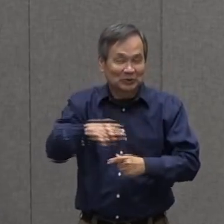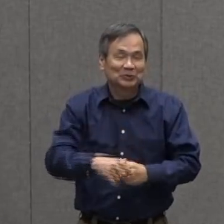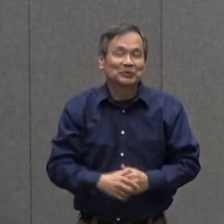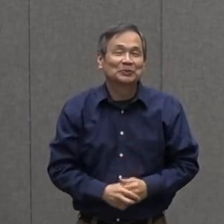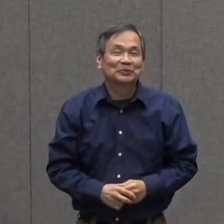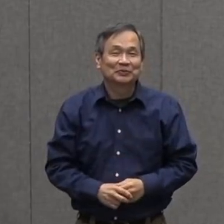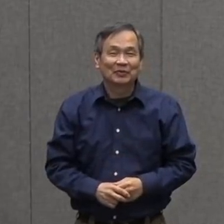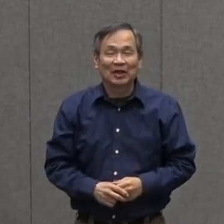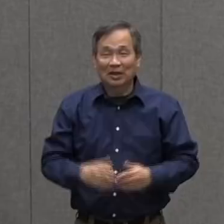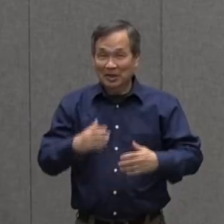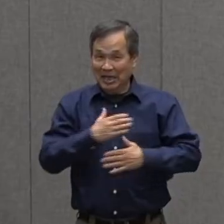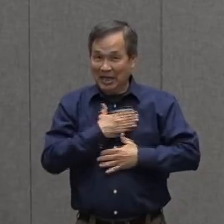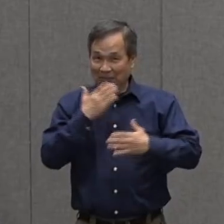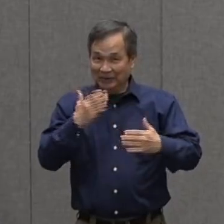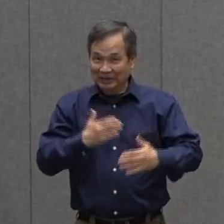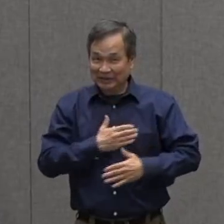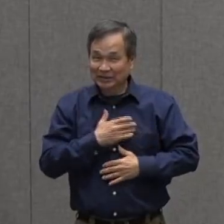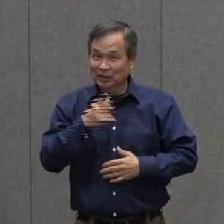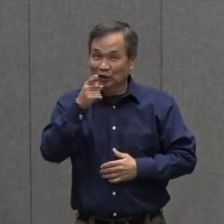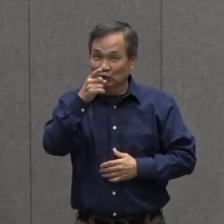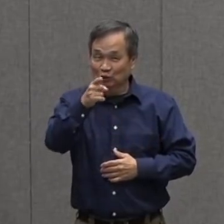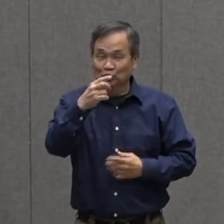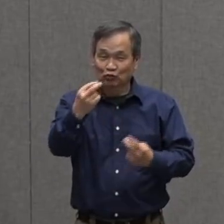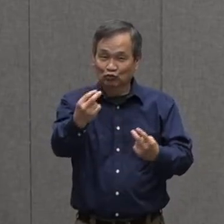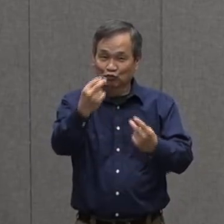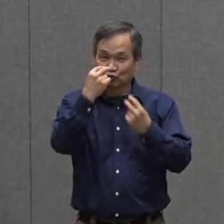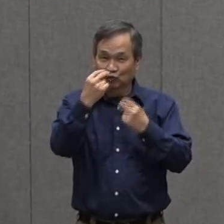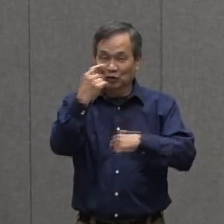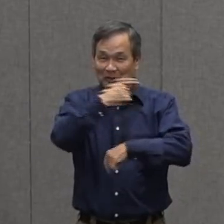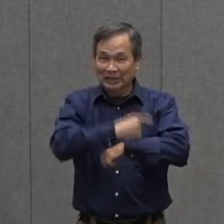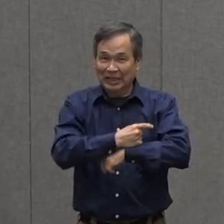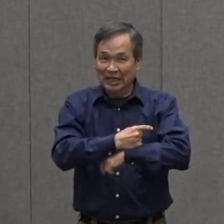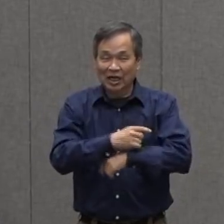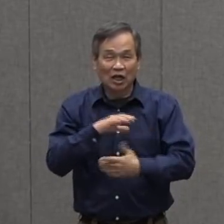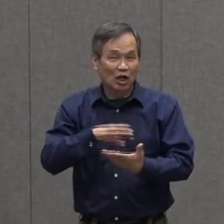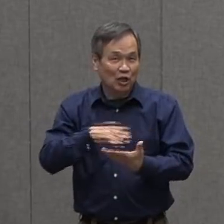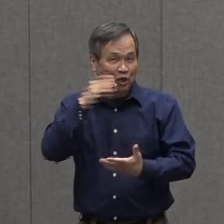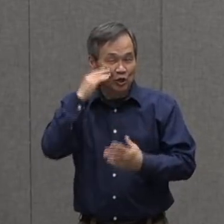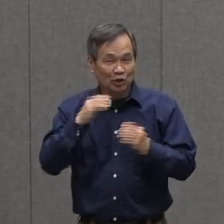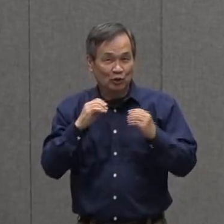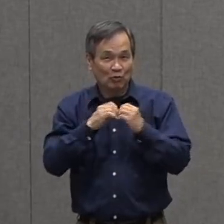I'm so happy that you were able to join me today and learning about nouns.